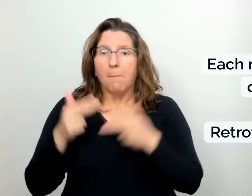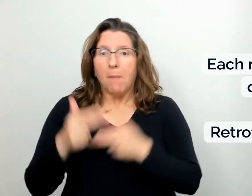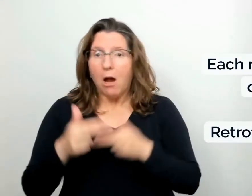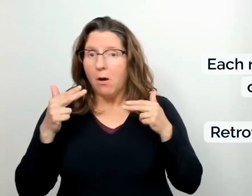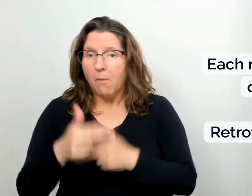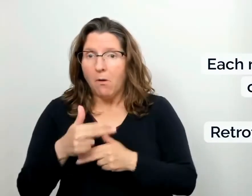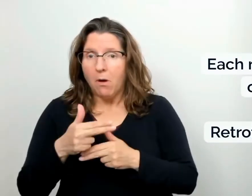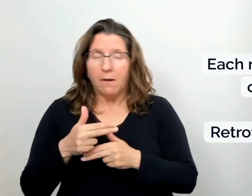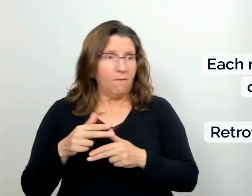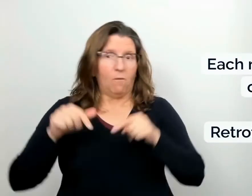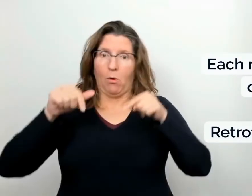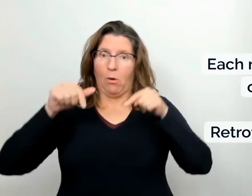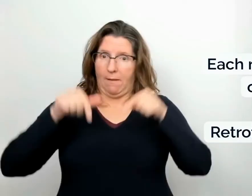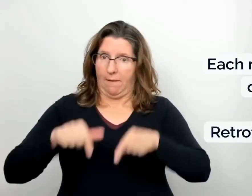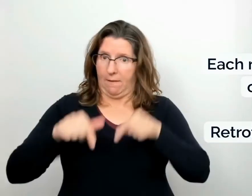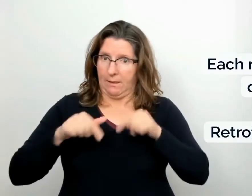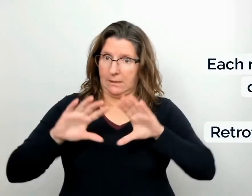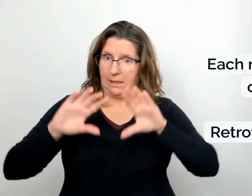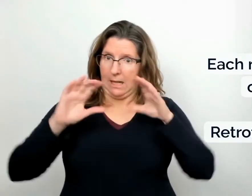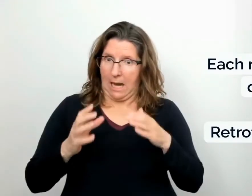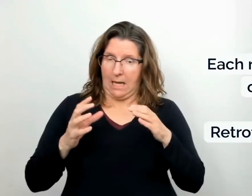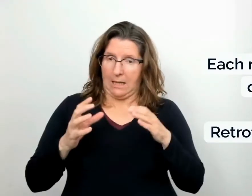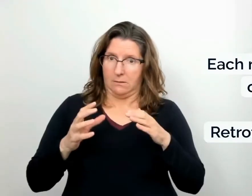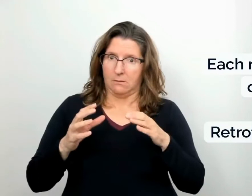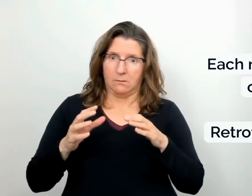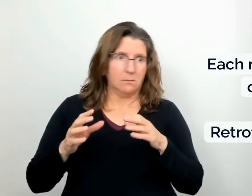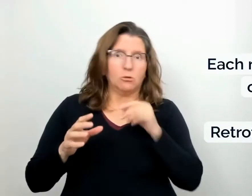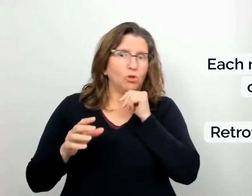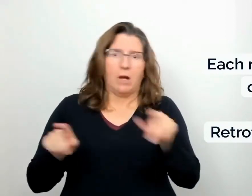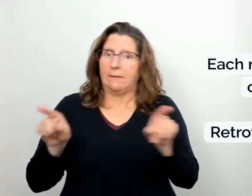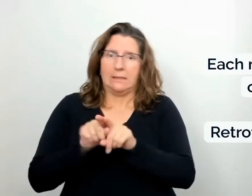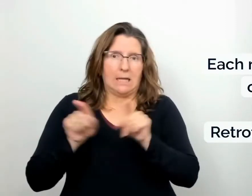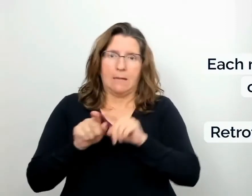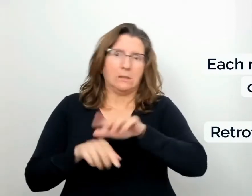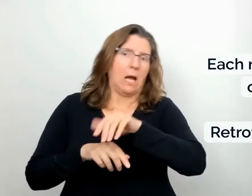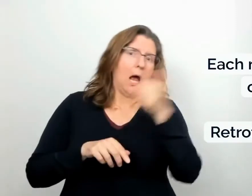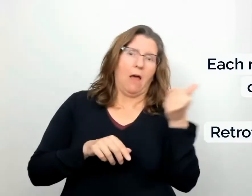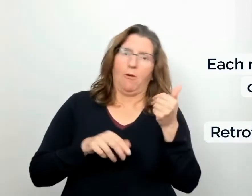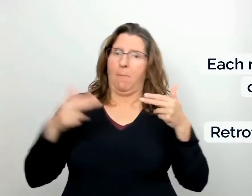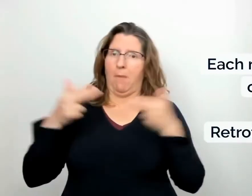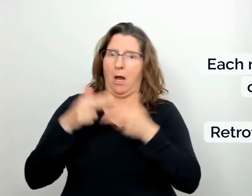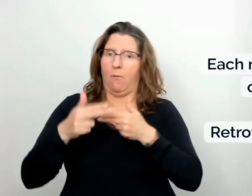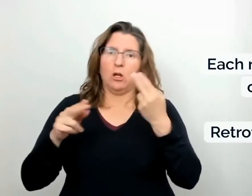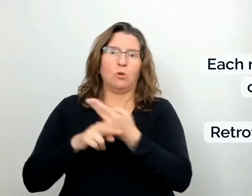The slide presentations in this section of the course does not look anything like the slide presentations